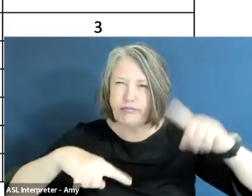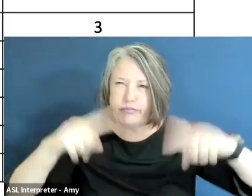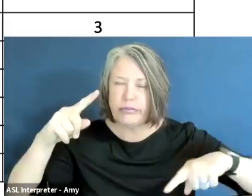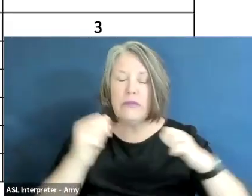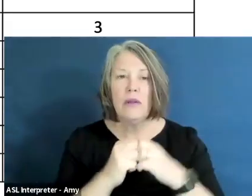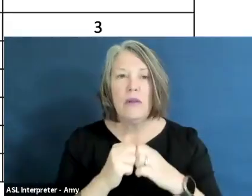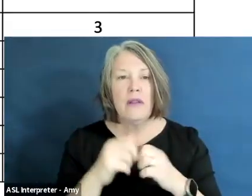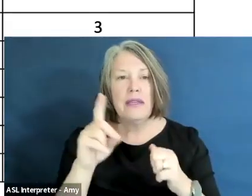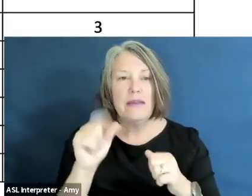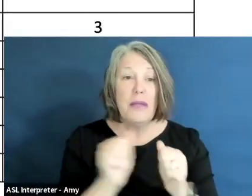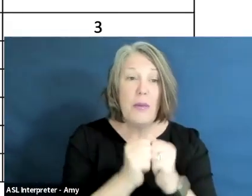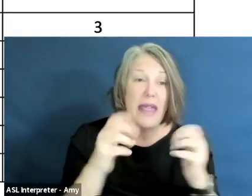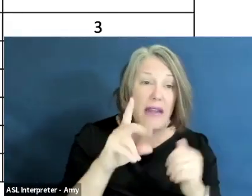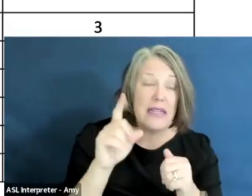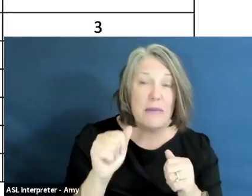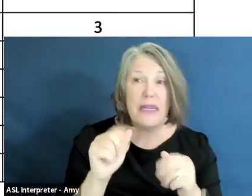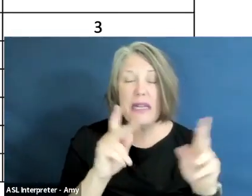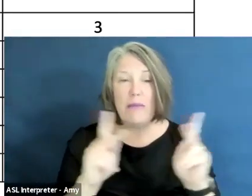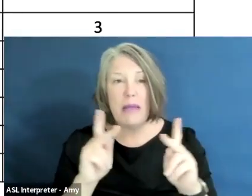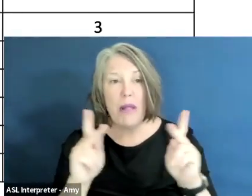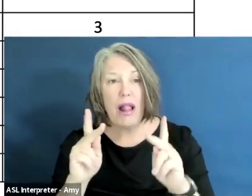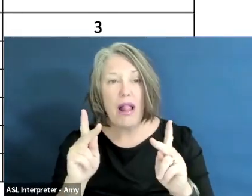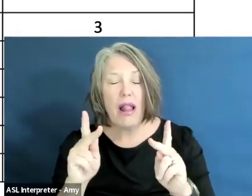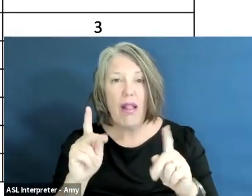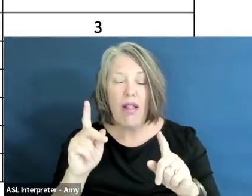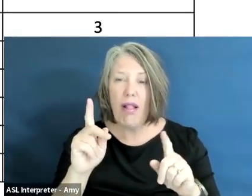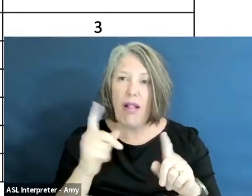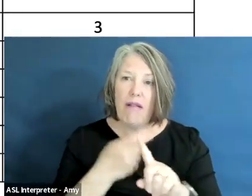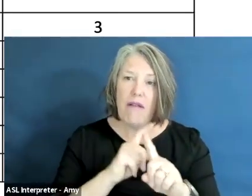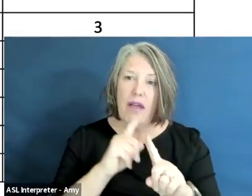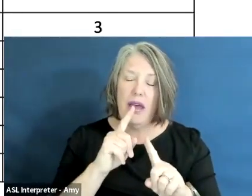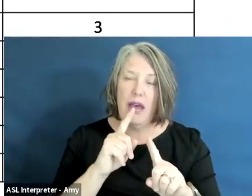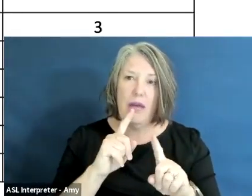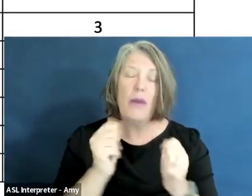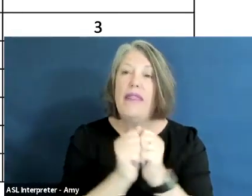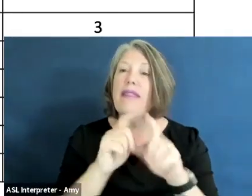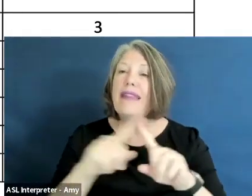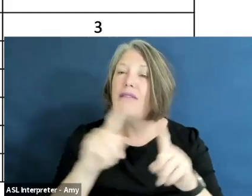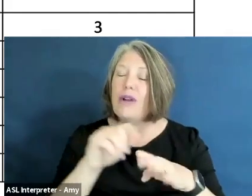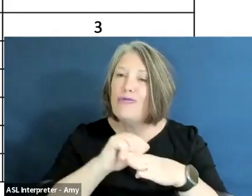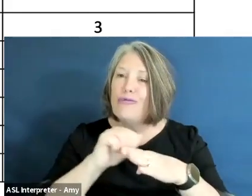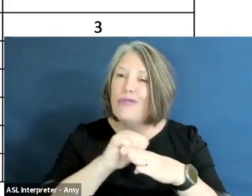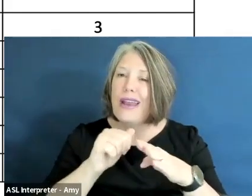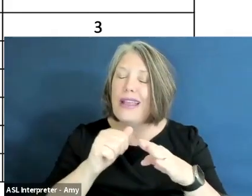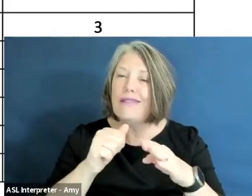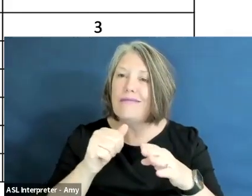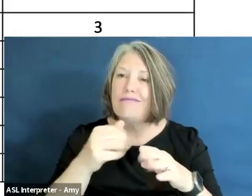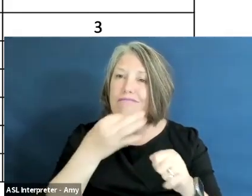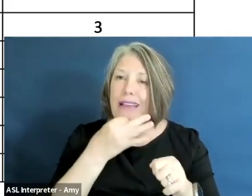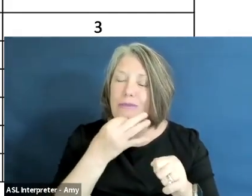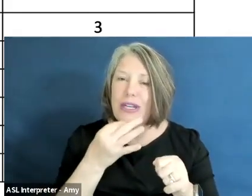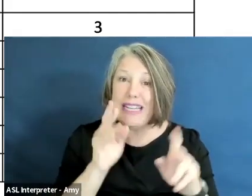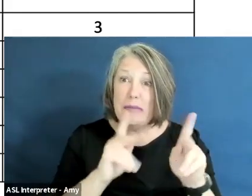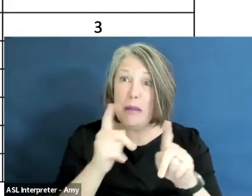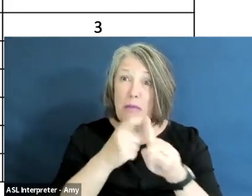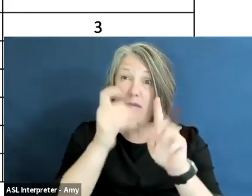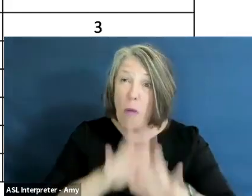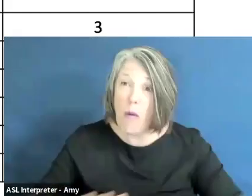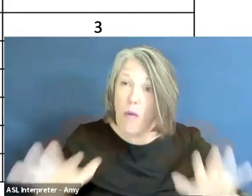without disabilities, people of different training and expertise as well as people from across the country.